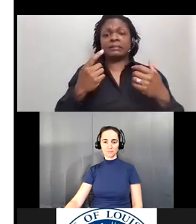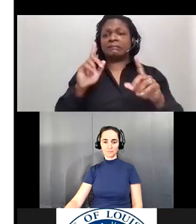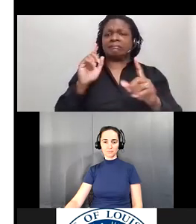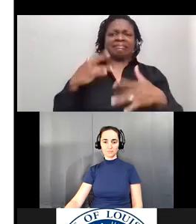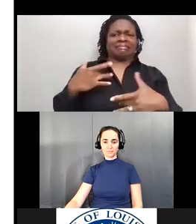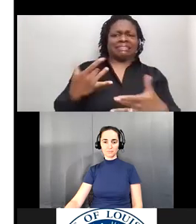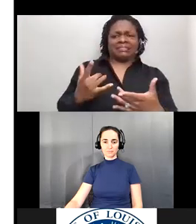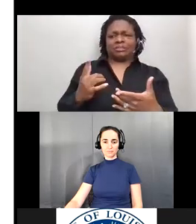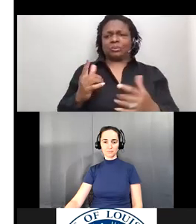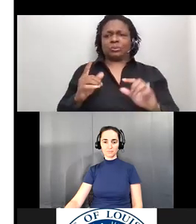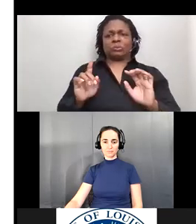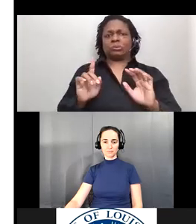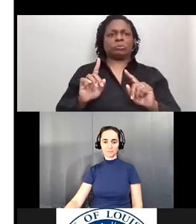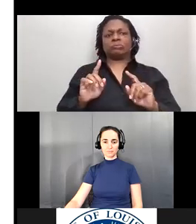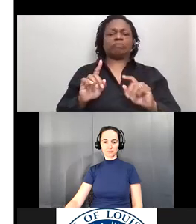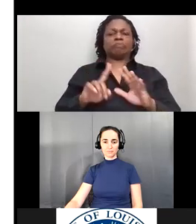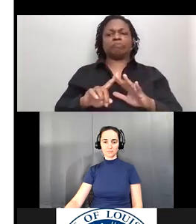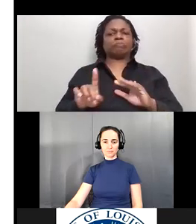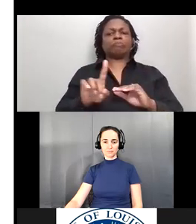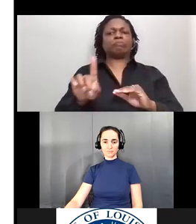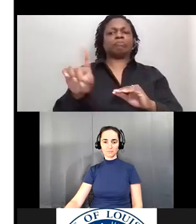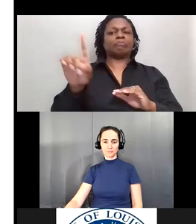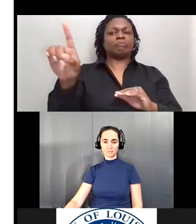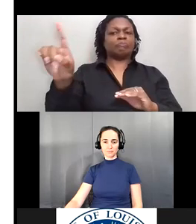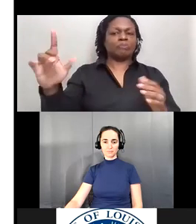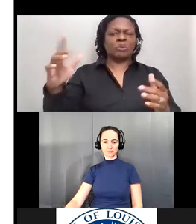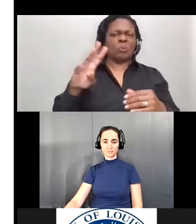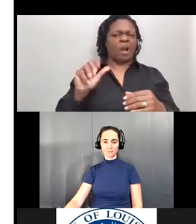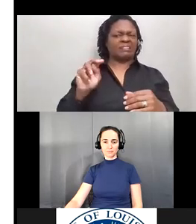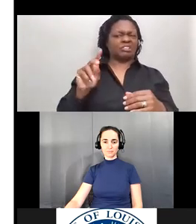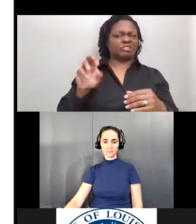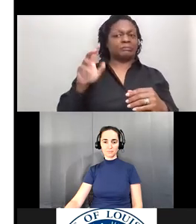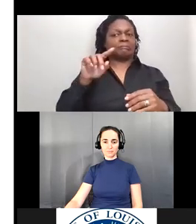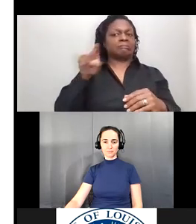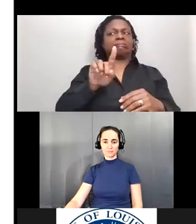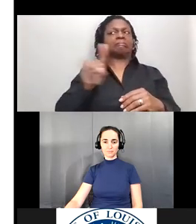you list out any kind of tracking technology that you may have incorporated in your safety